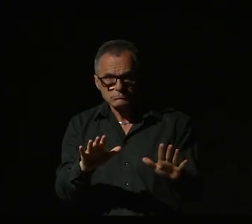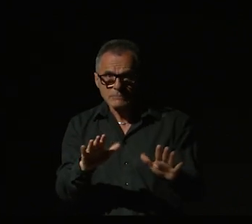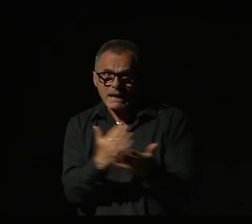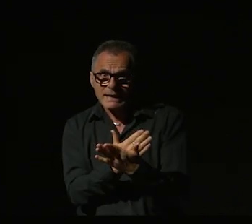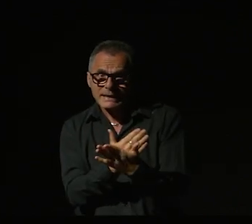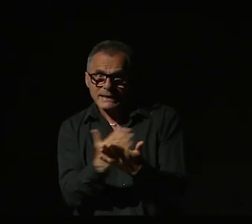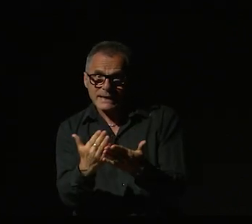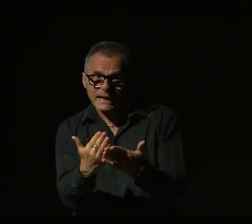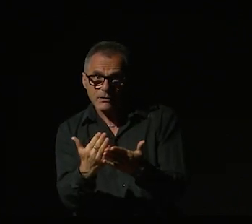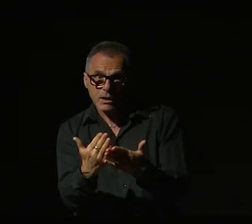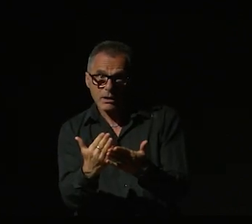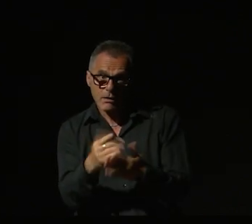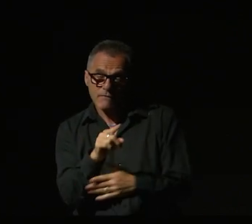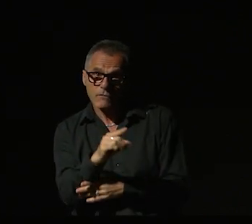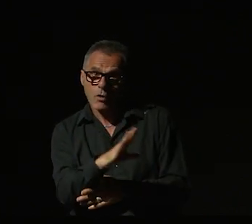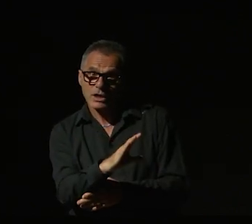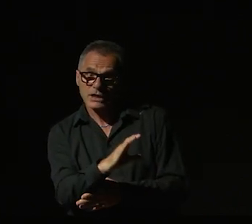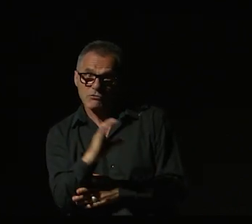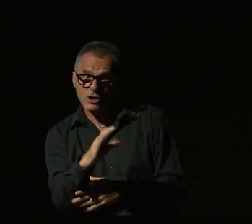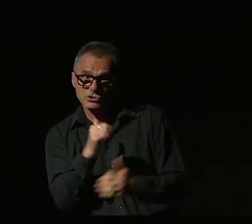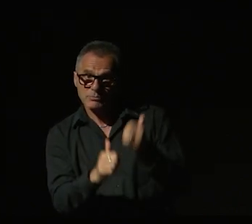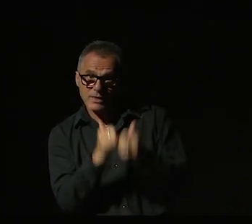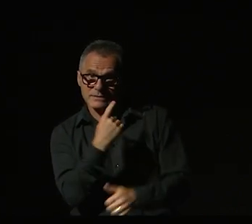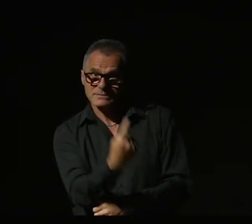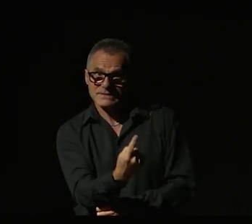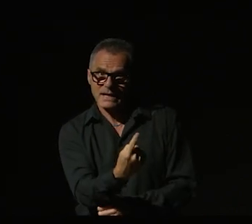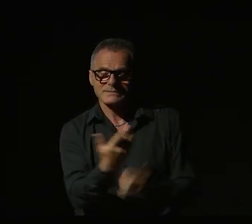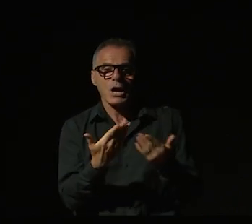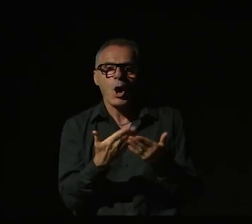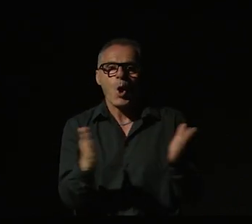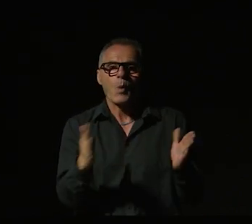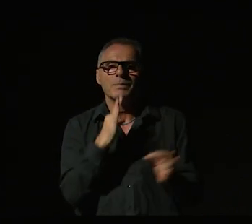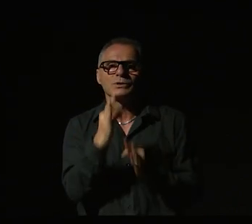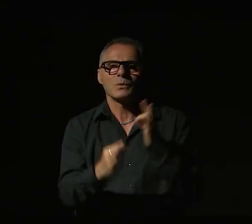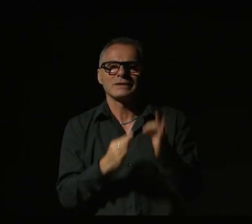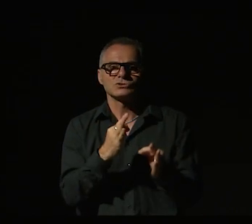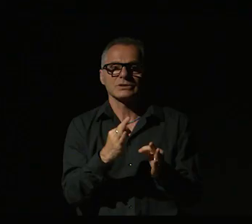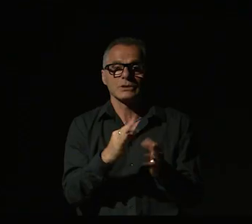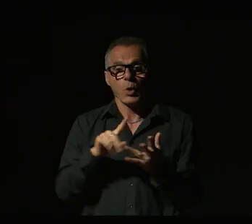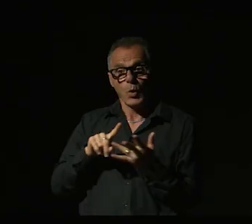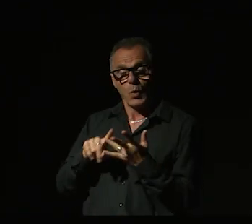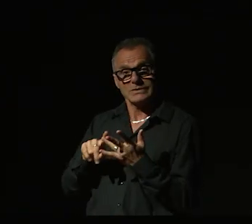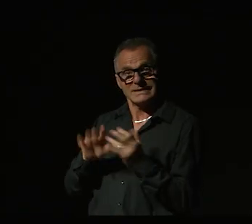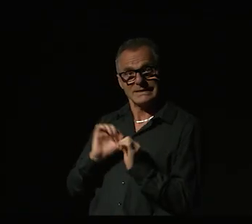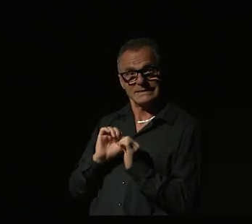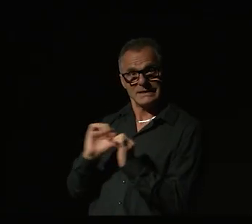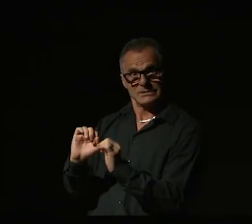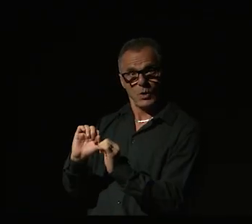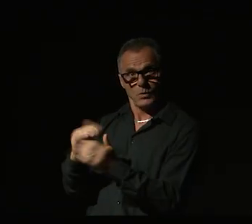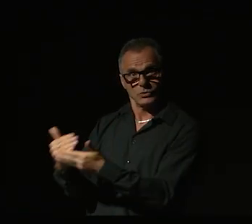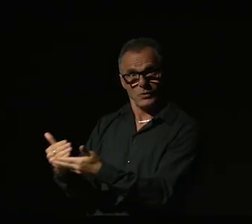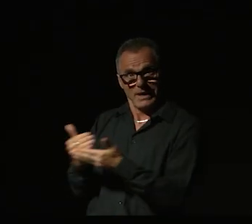of the Carracci themselves remains an open question. Orsini's own collection of antiquities books and manuscripts